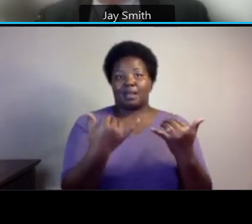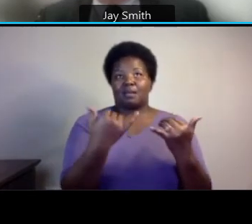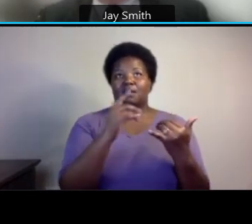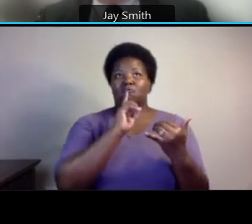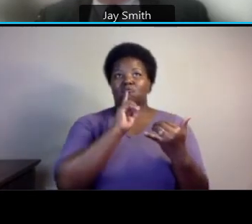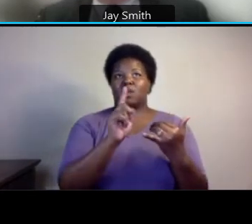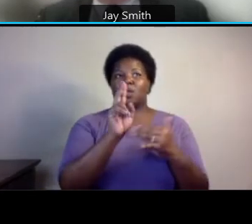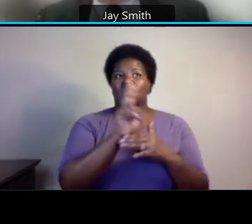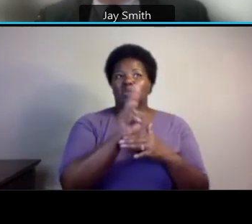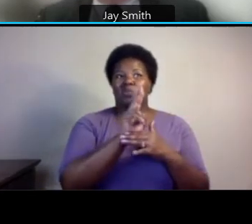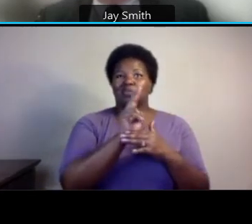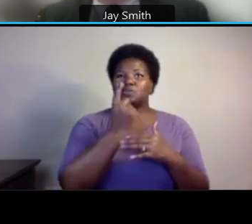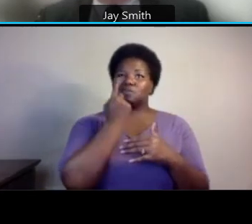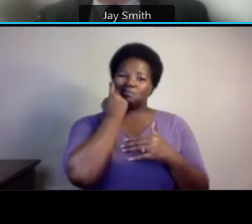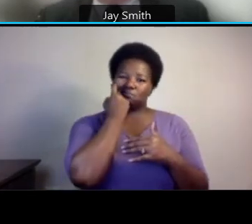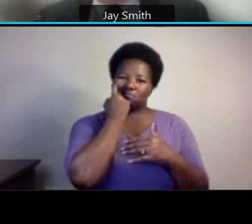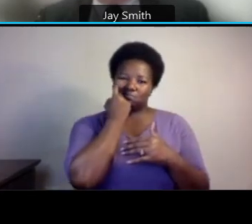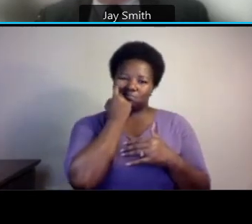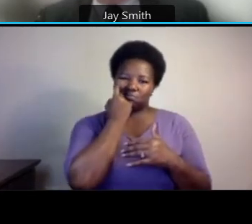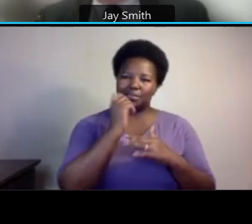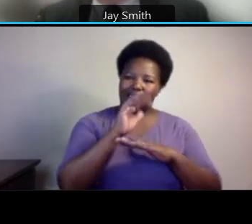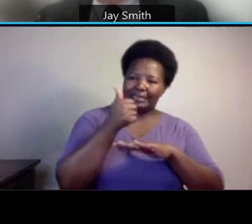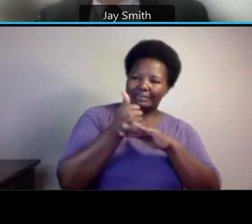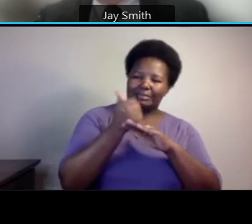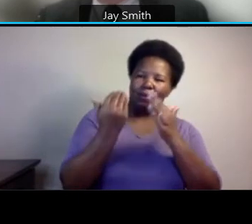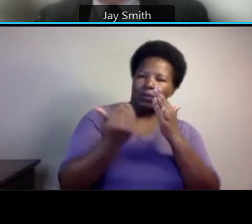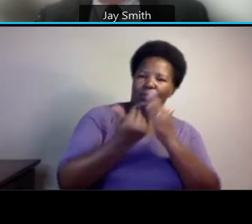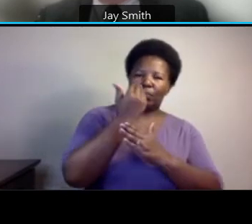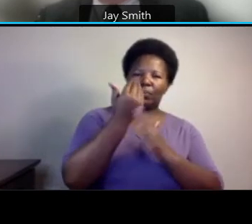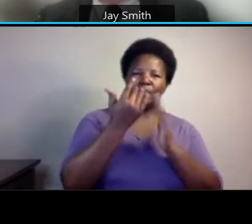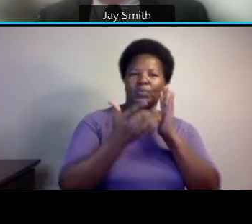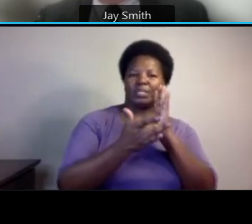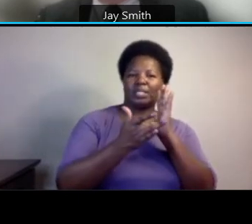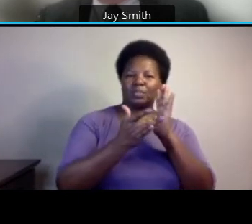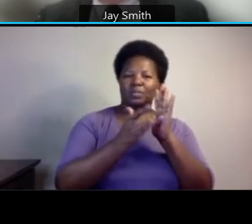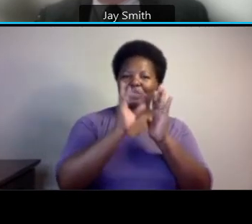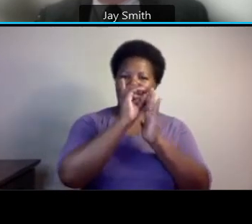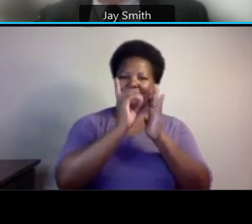design standards and thought and how to provide pedestrian safety at